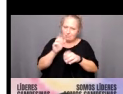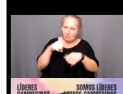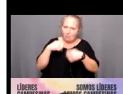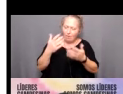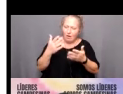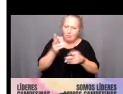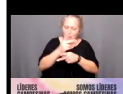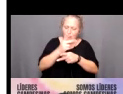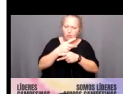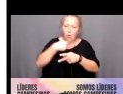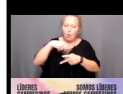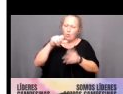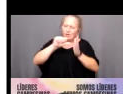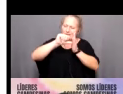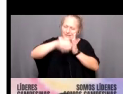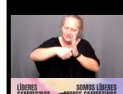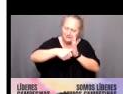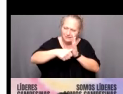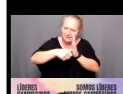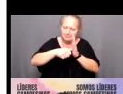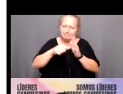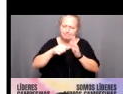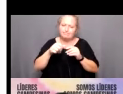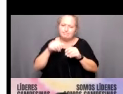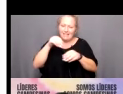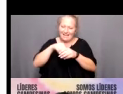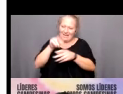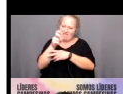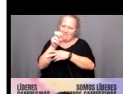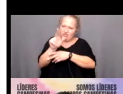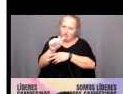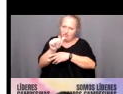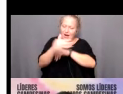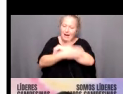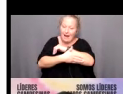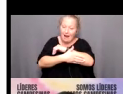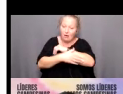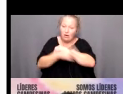county and we have close to 41,600 farmworkers and this is only an